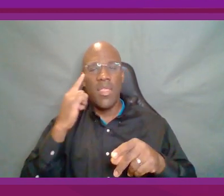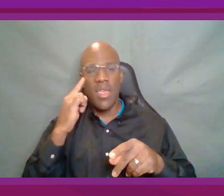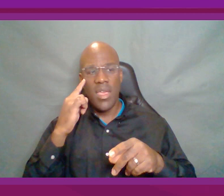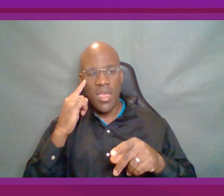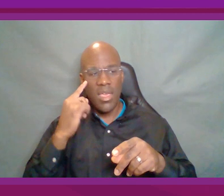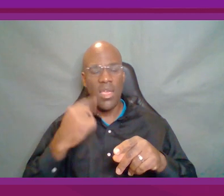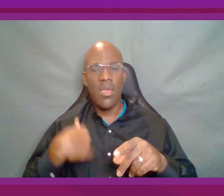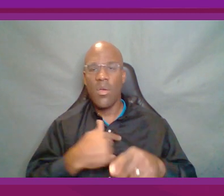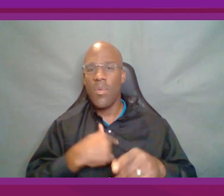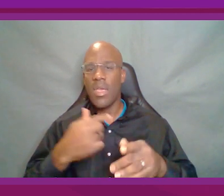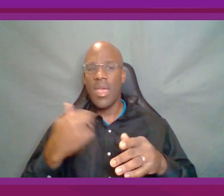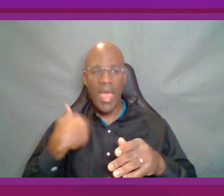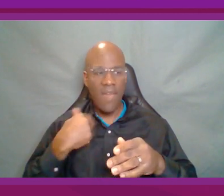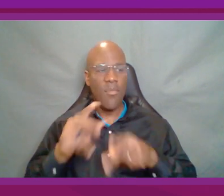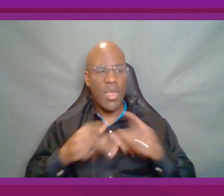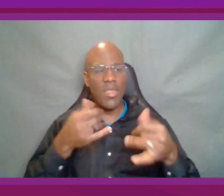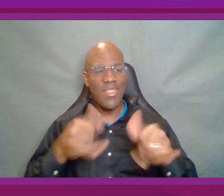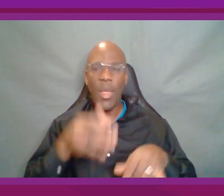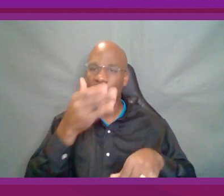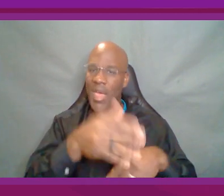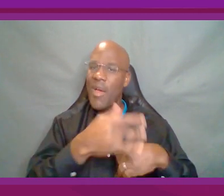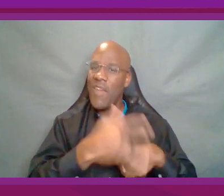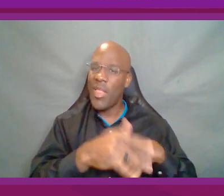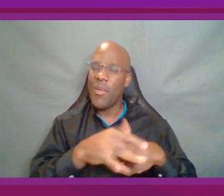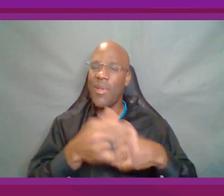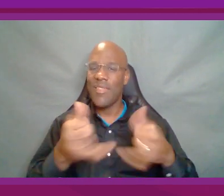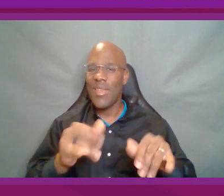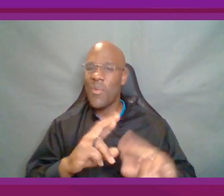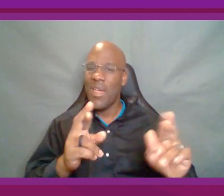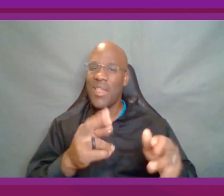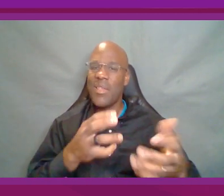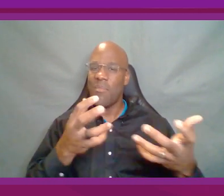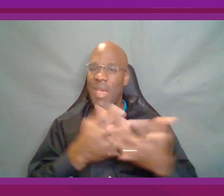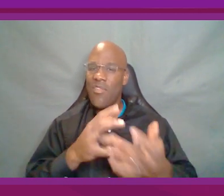and they had a seat at the table to contribute, job descriptions today across many